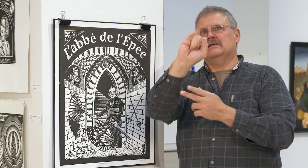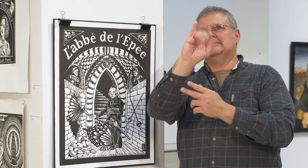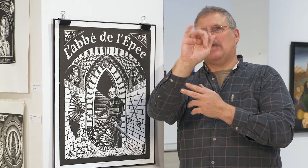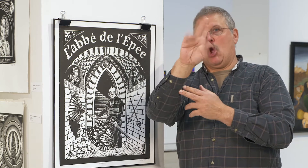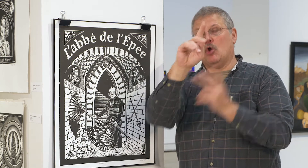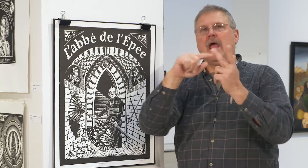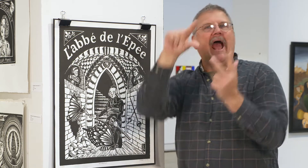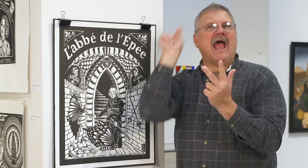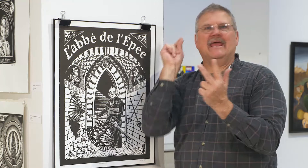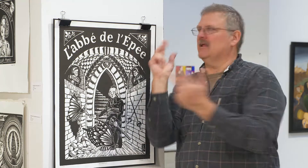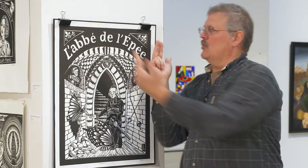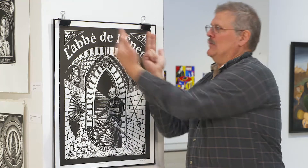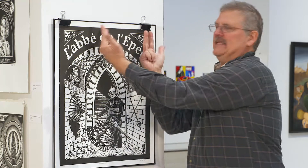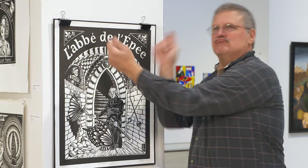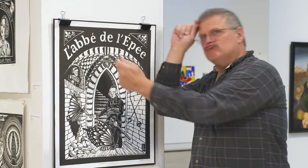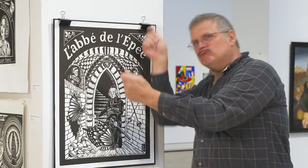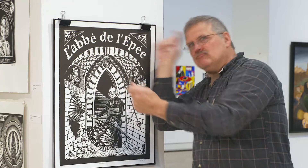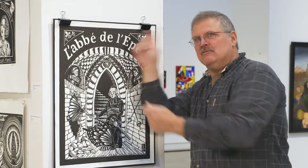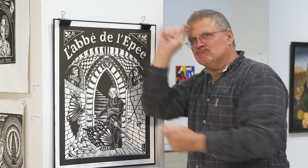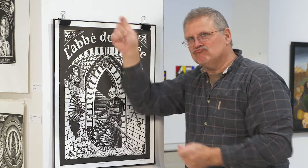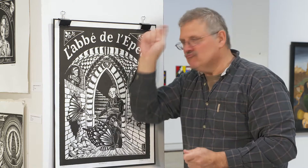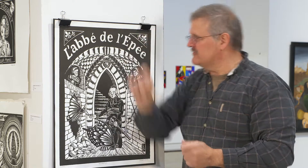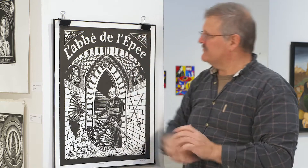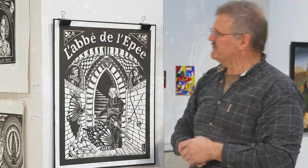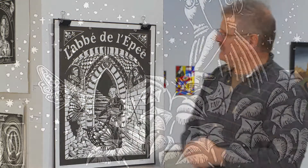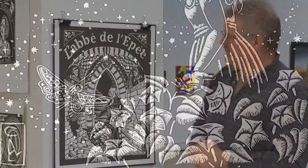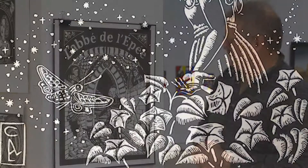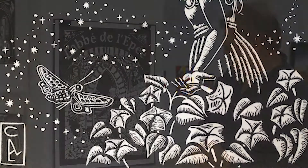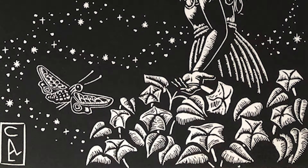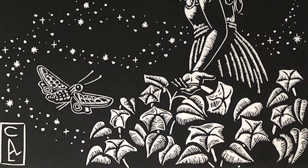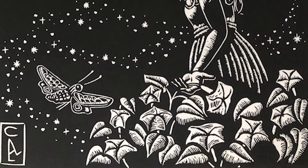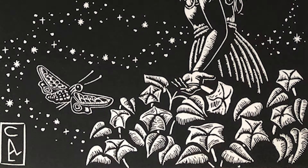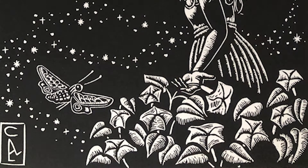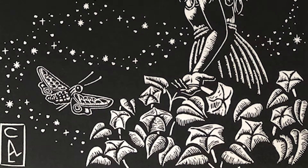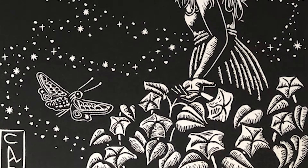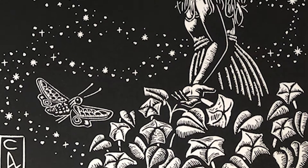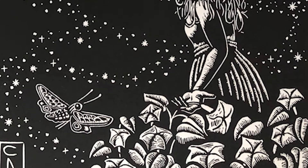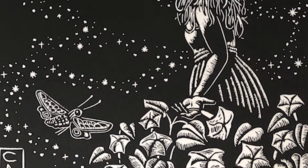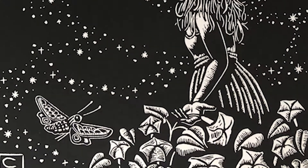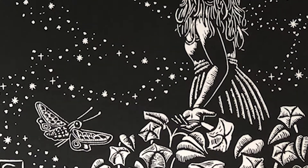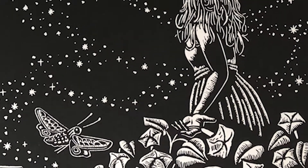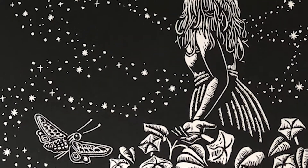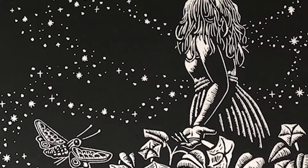L'abbé de l'Épée, Sicard, and Gallaudet. These flowers are an homage to those individuals.